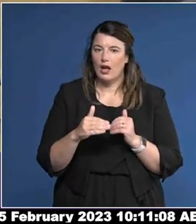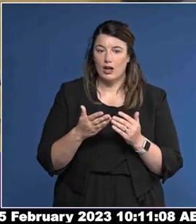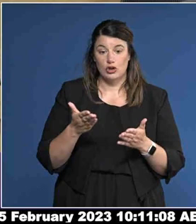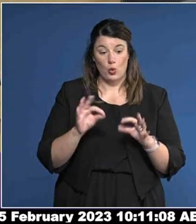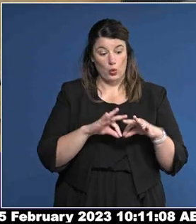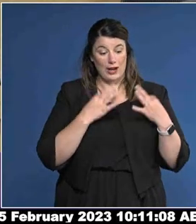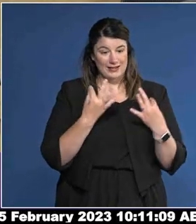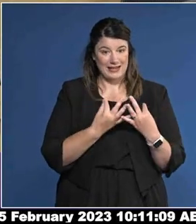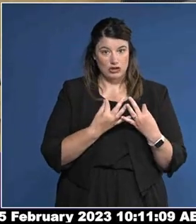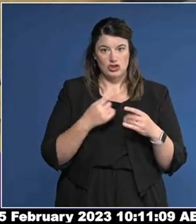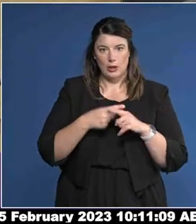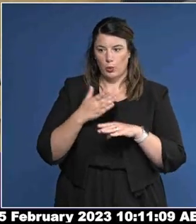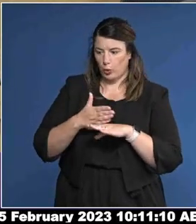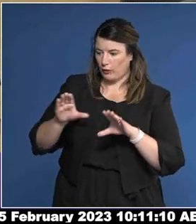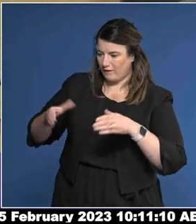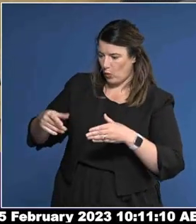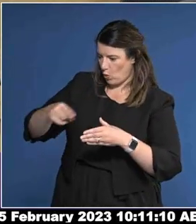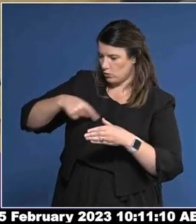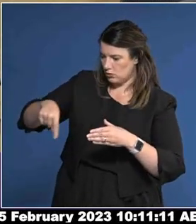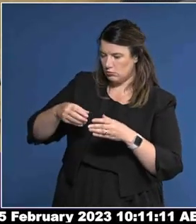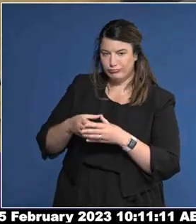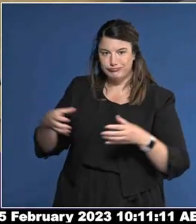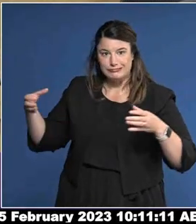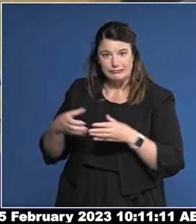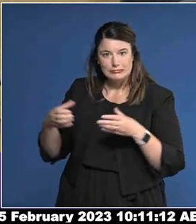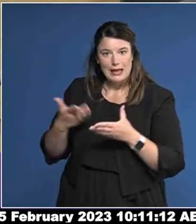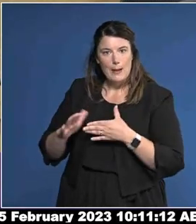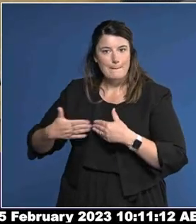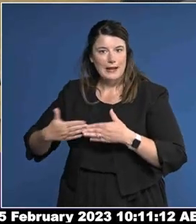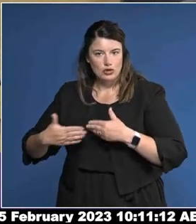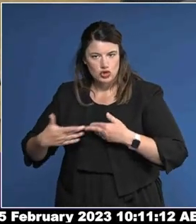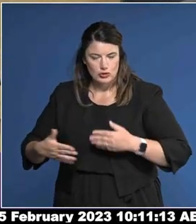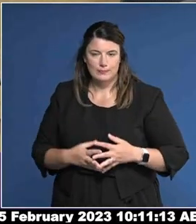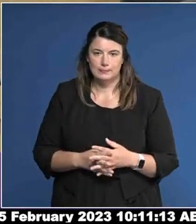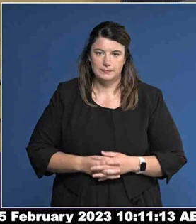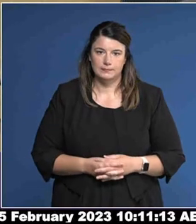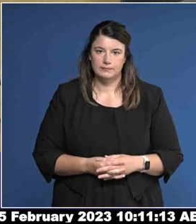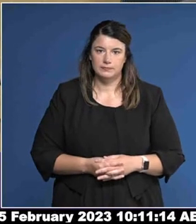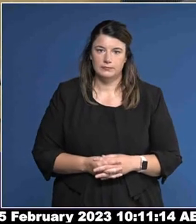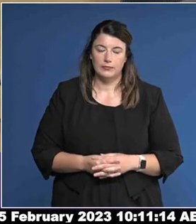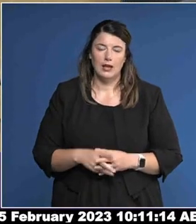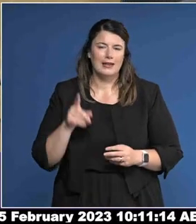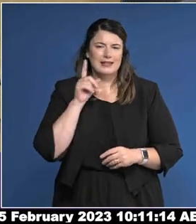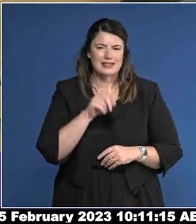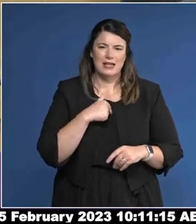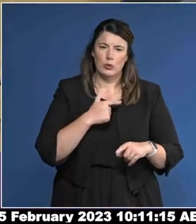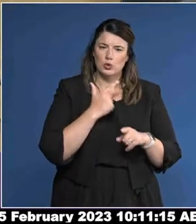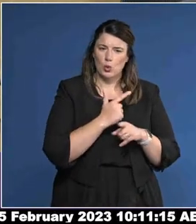workforce issues. Commissioners, yesterday we examined the practices of some service